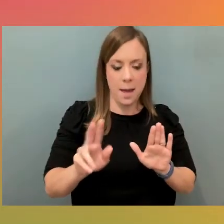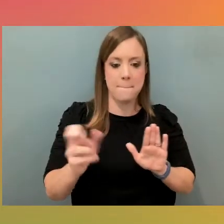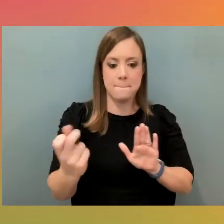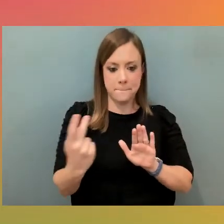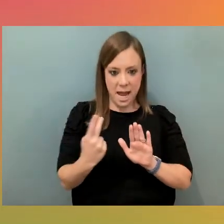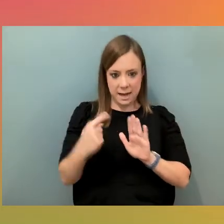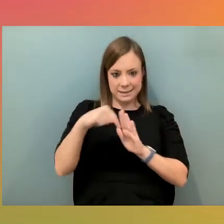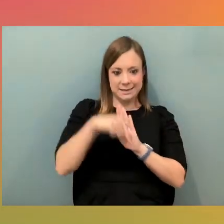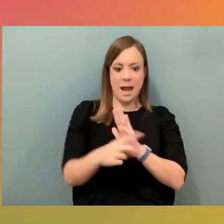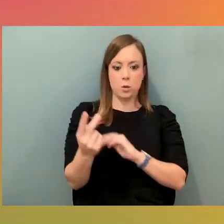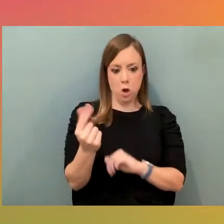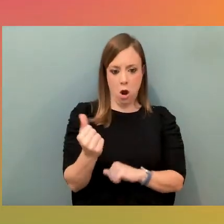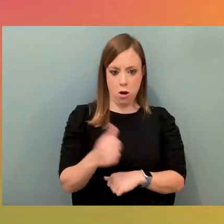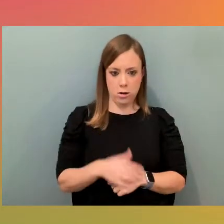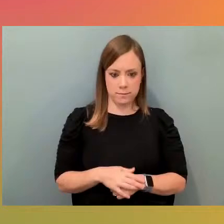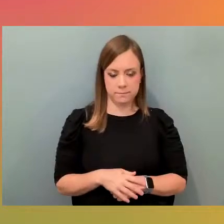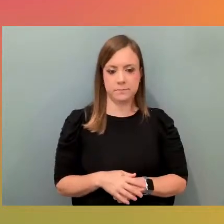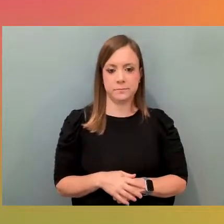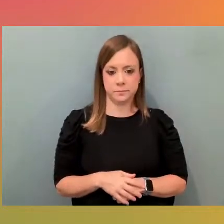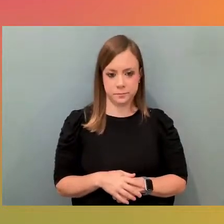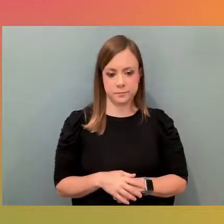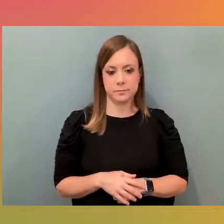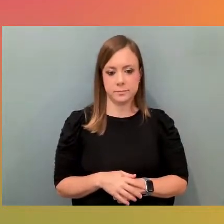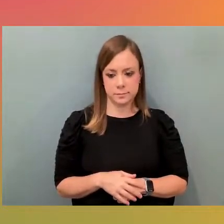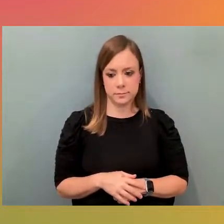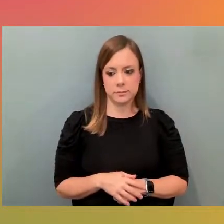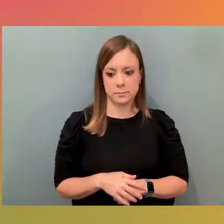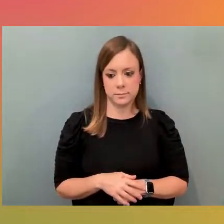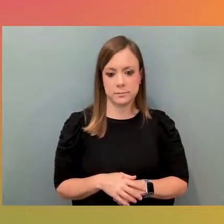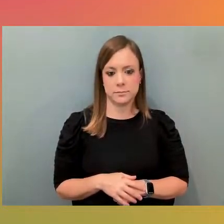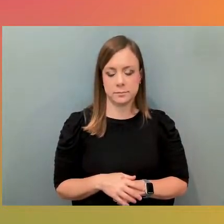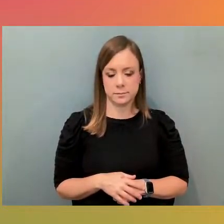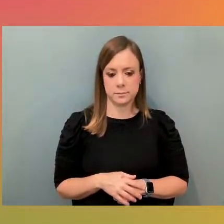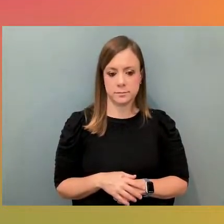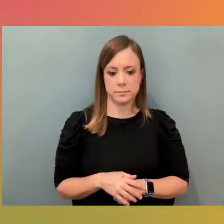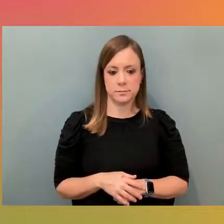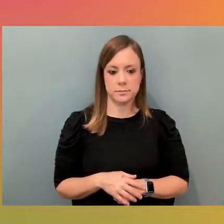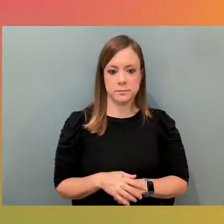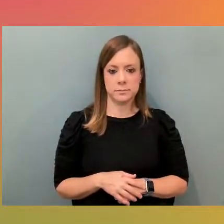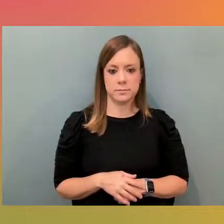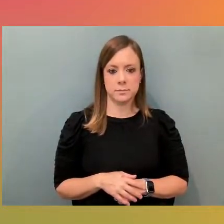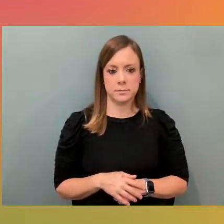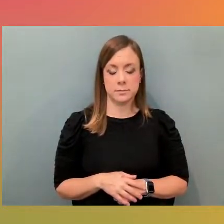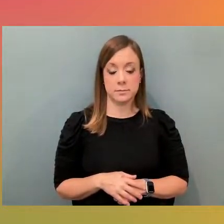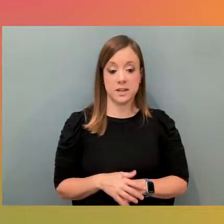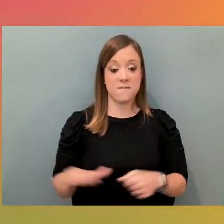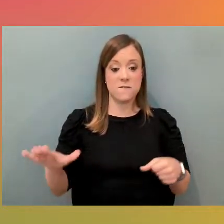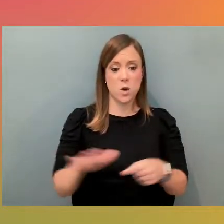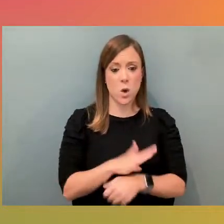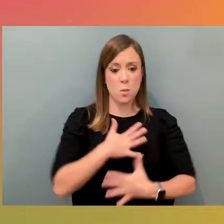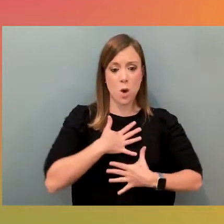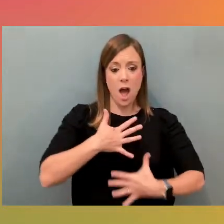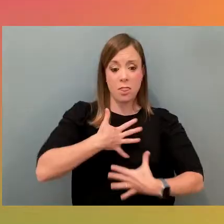OR BREATH IN FORWARD TO PLANK EXHALE LOWER HALF OR ALL THE